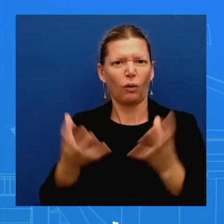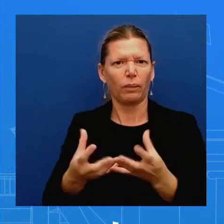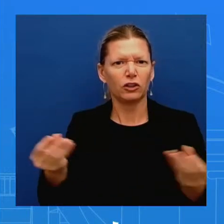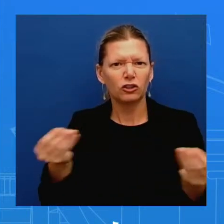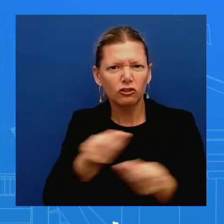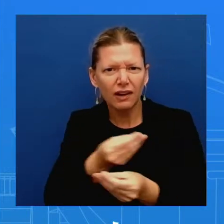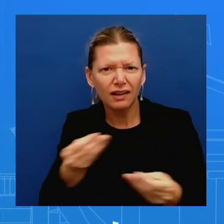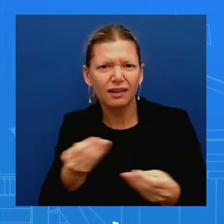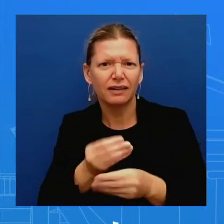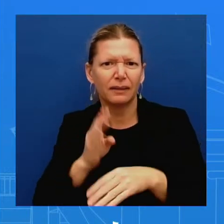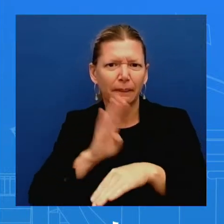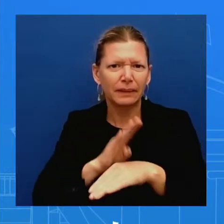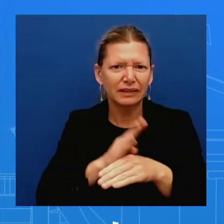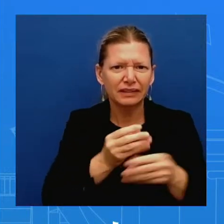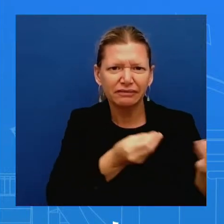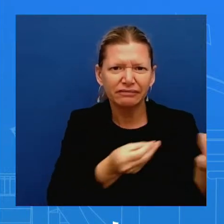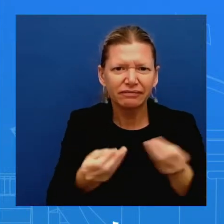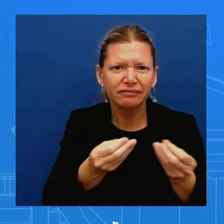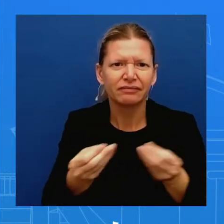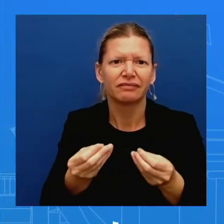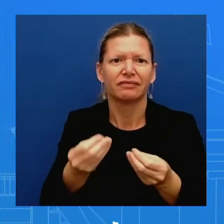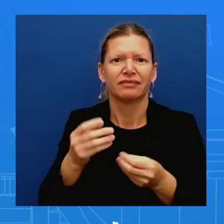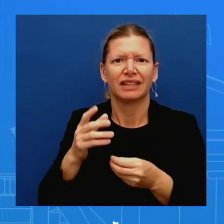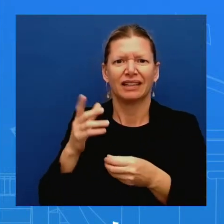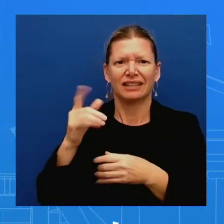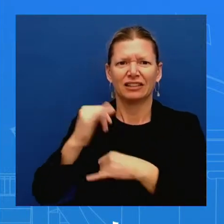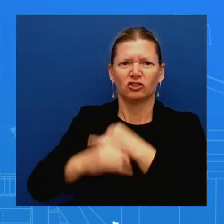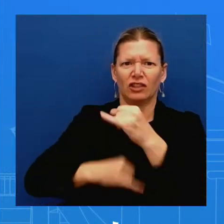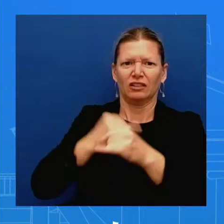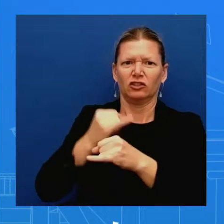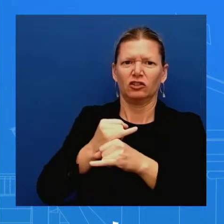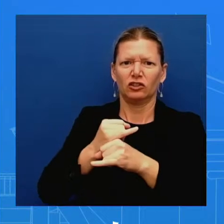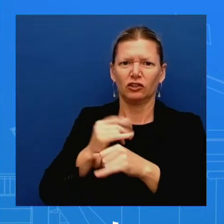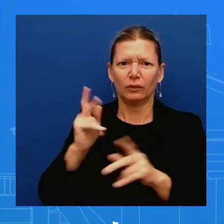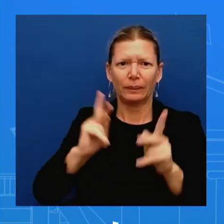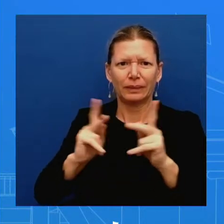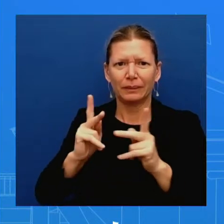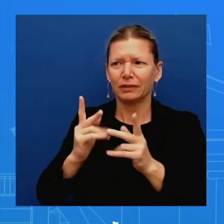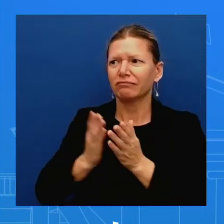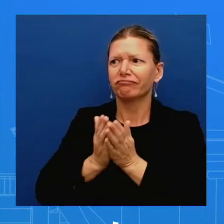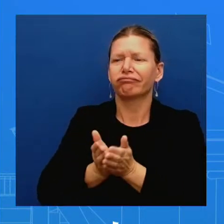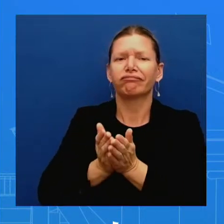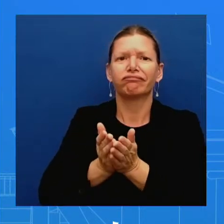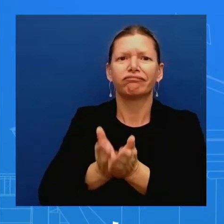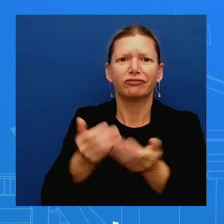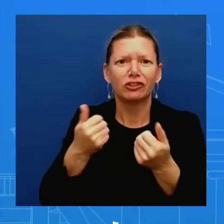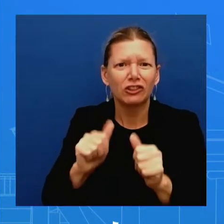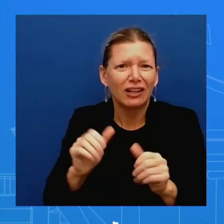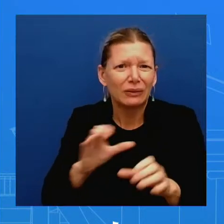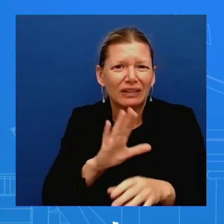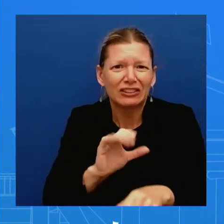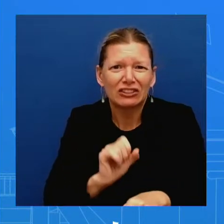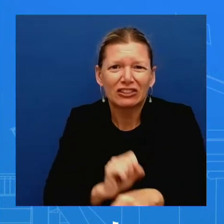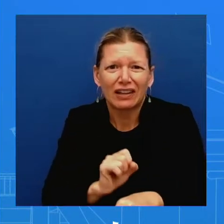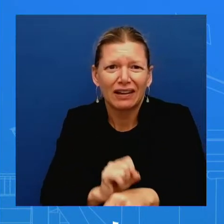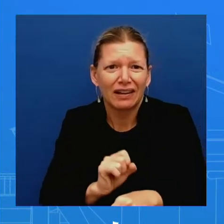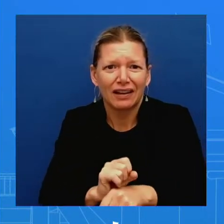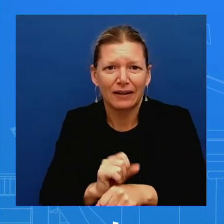Our military is regularly destroying Houthi missiles when they're being loaded and prepared to launch but before they can actually be fired